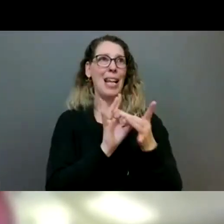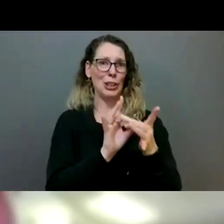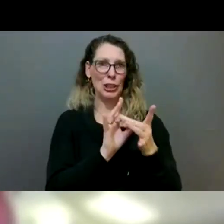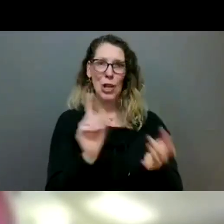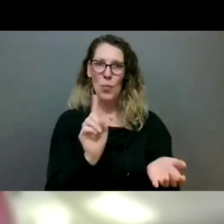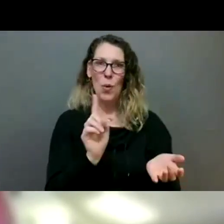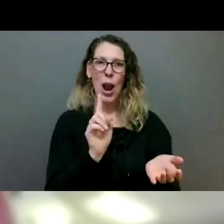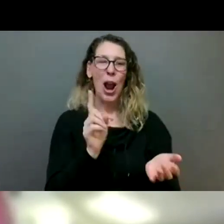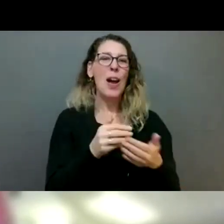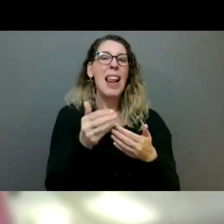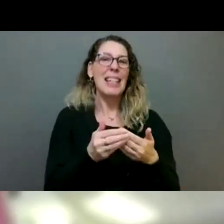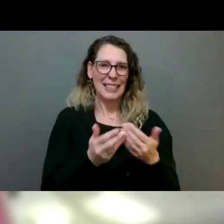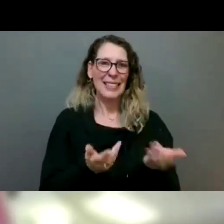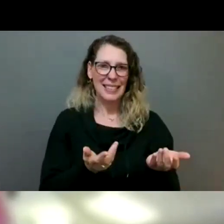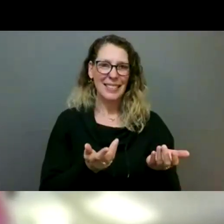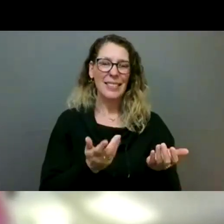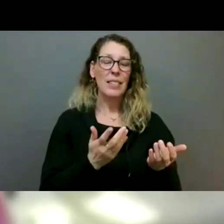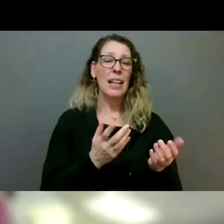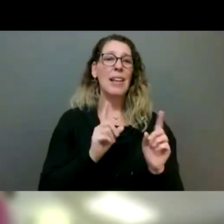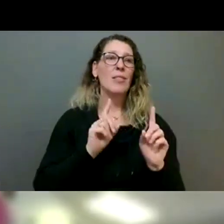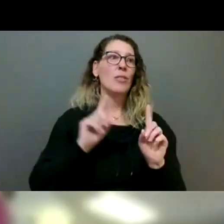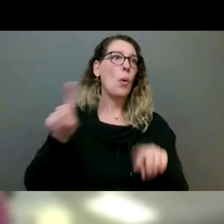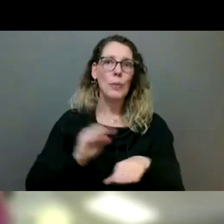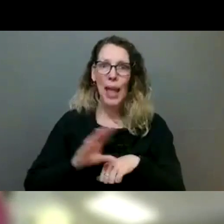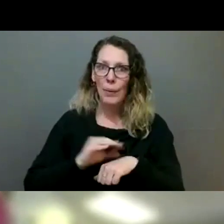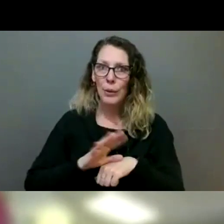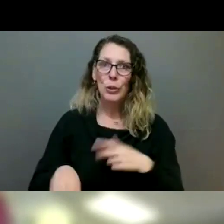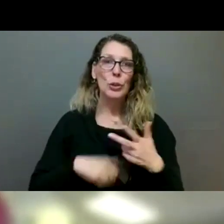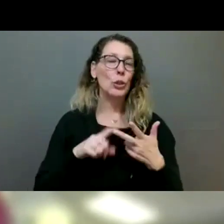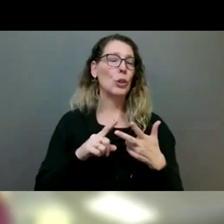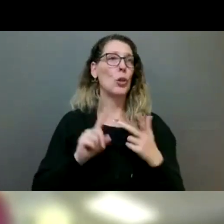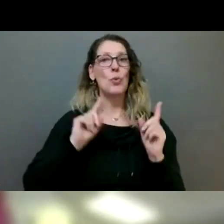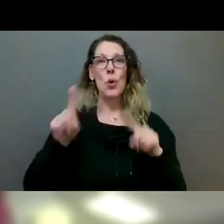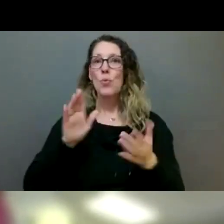go next. Getting them to the counselors, getting them to our school social worker,